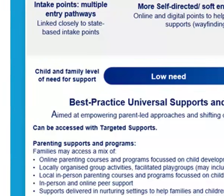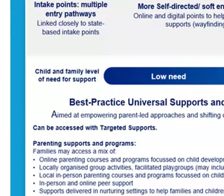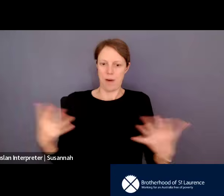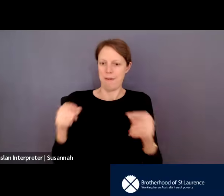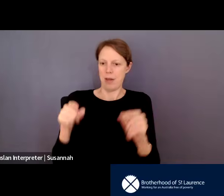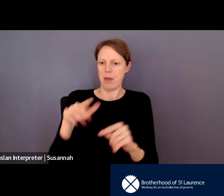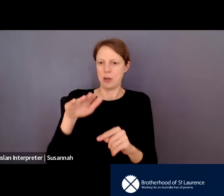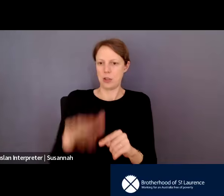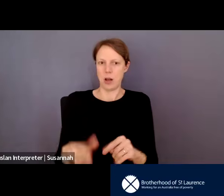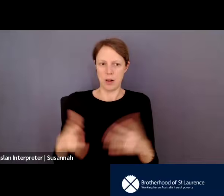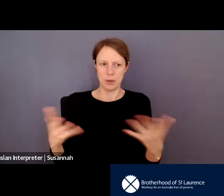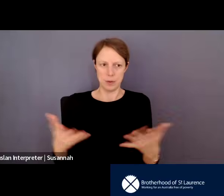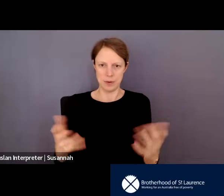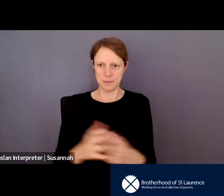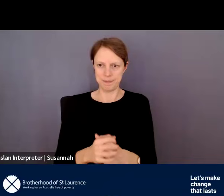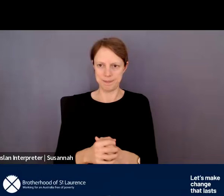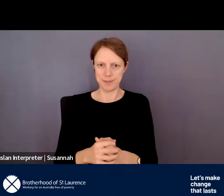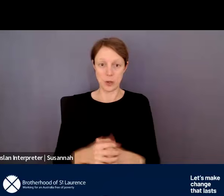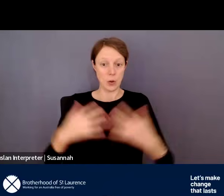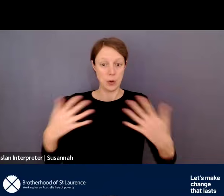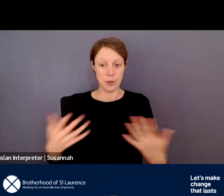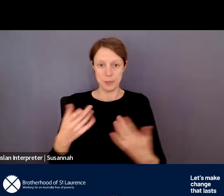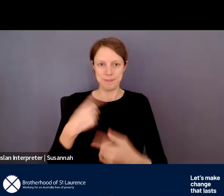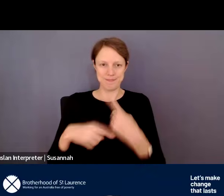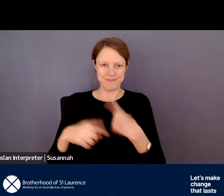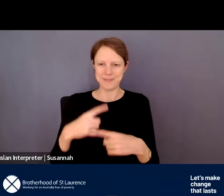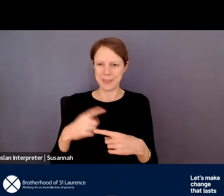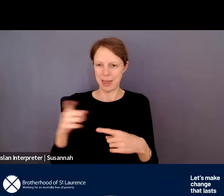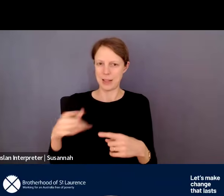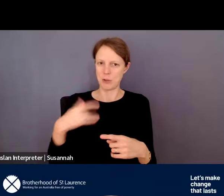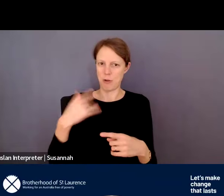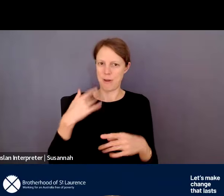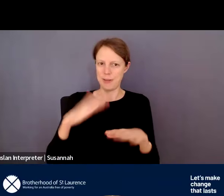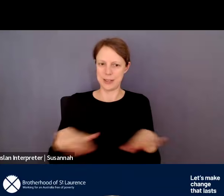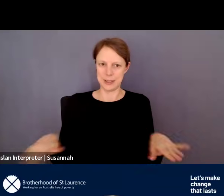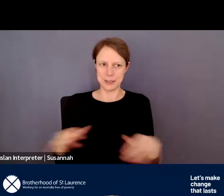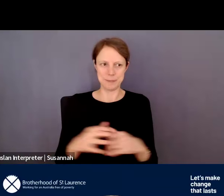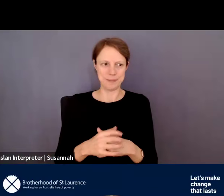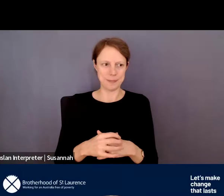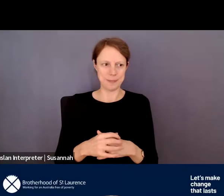Thank you so much, Caroline, for that overview. Before I jump to the next question I just wanted